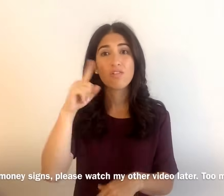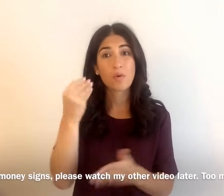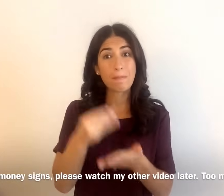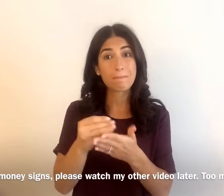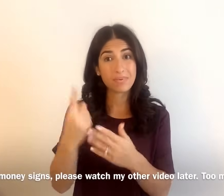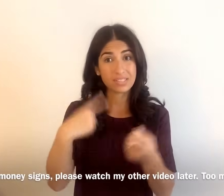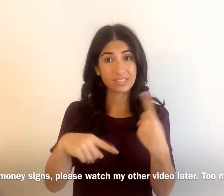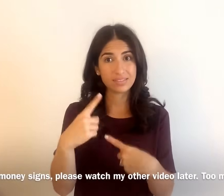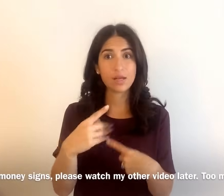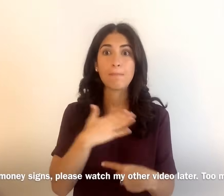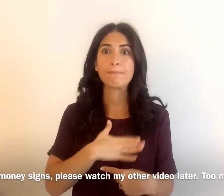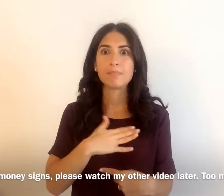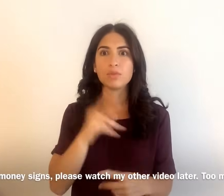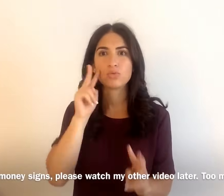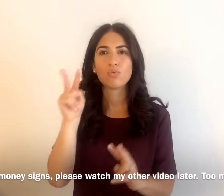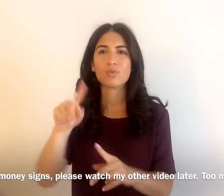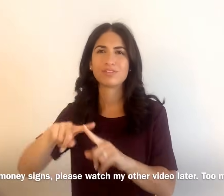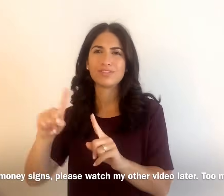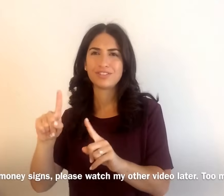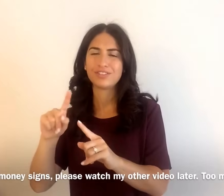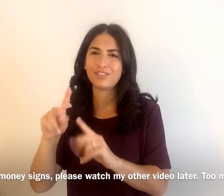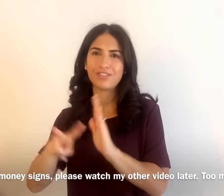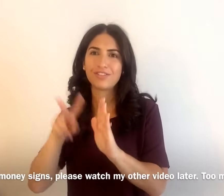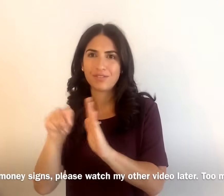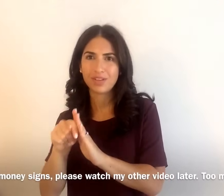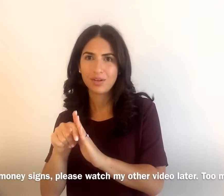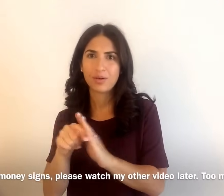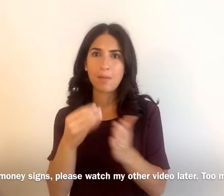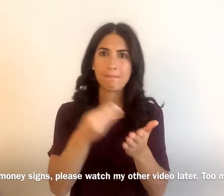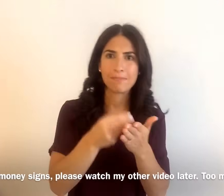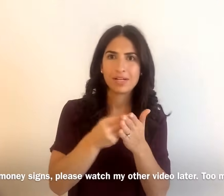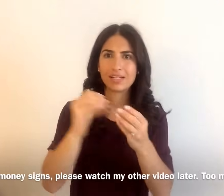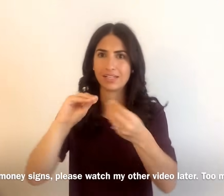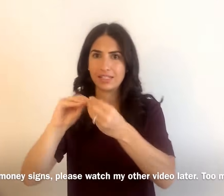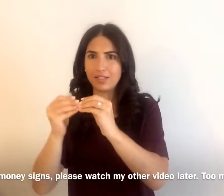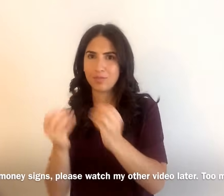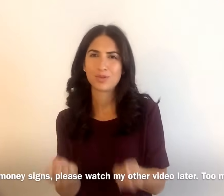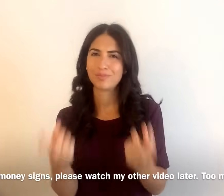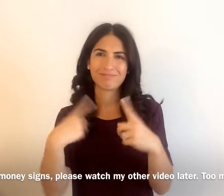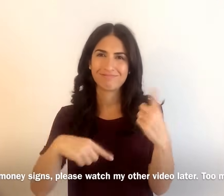for money signs please watch my other videos about money, numbers etc.